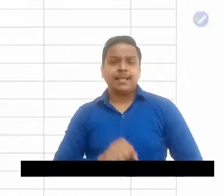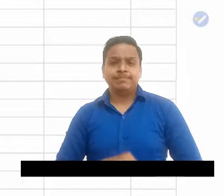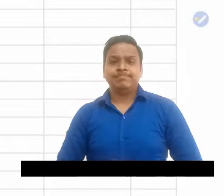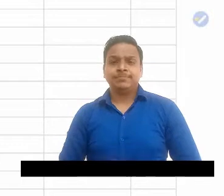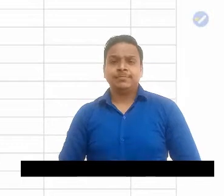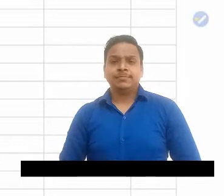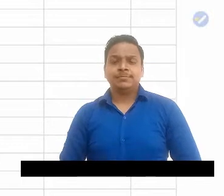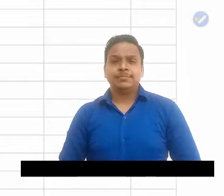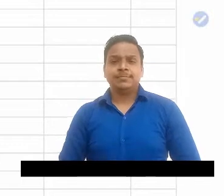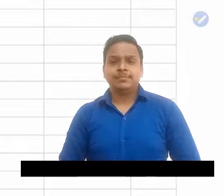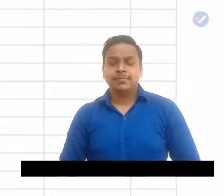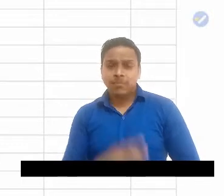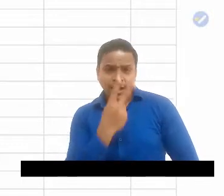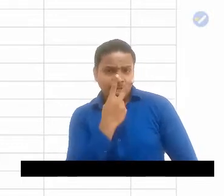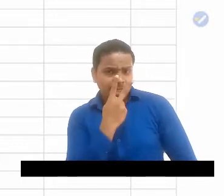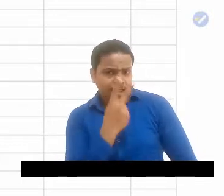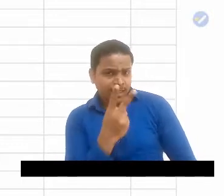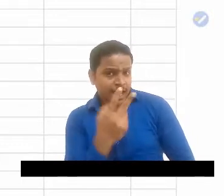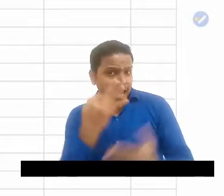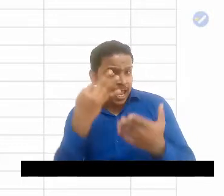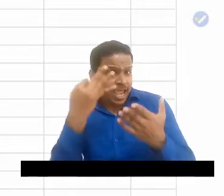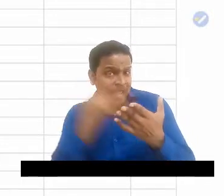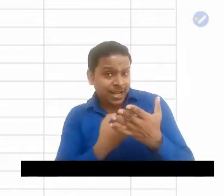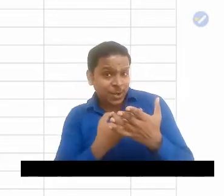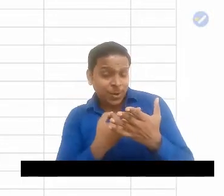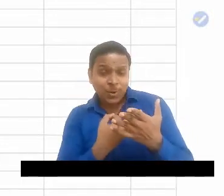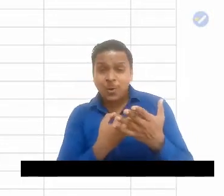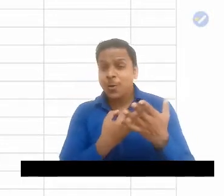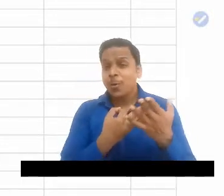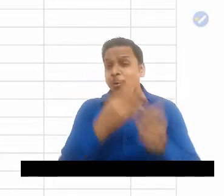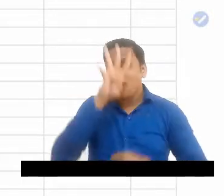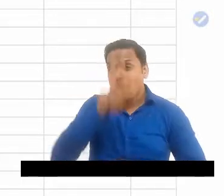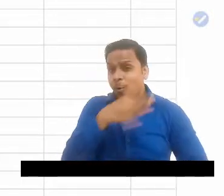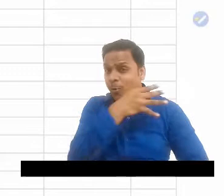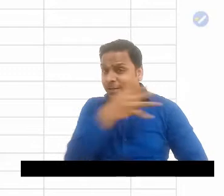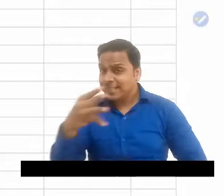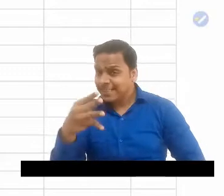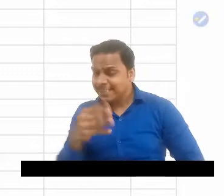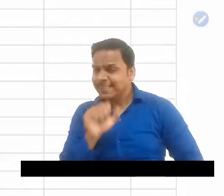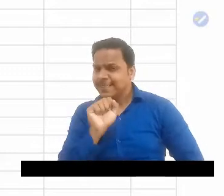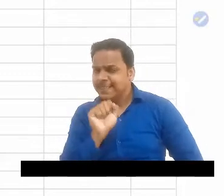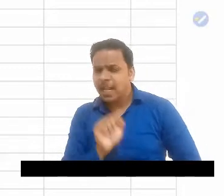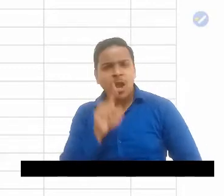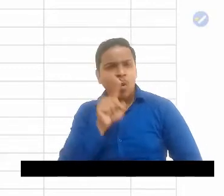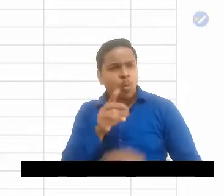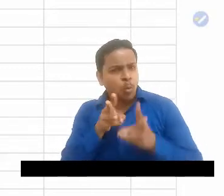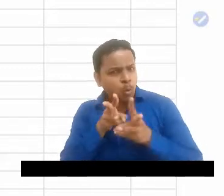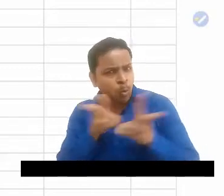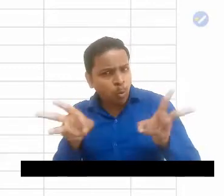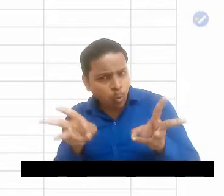So you can see a new Google sheet getting created. Now there is one more way to create